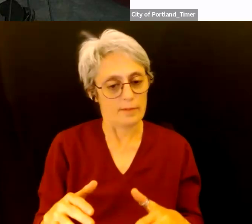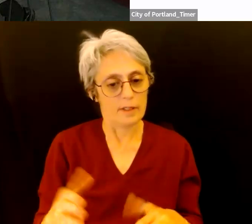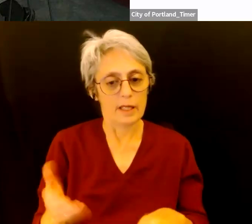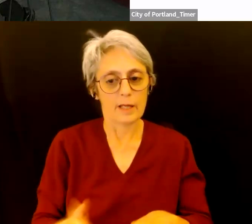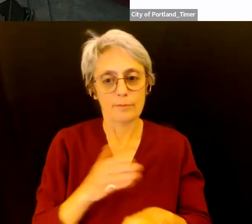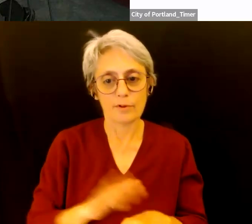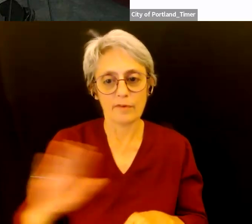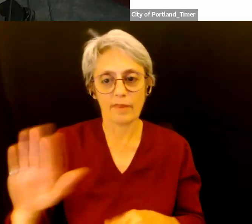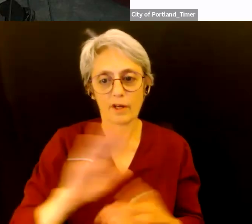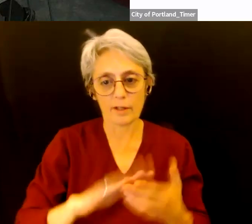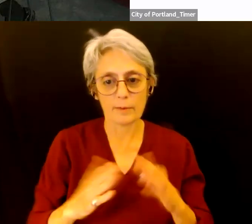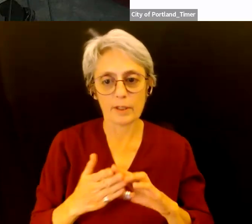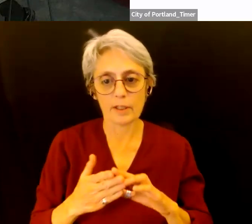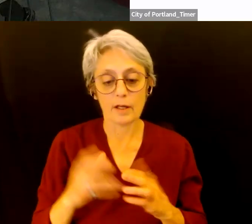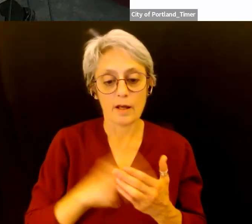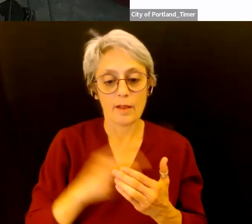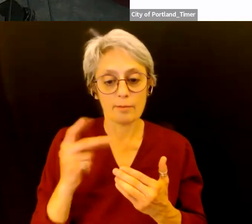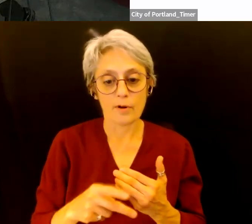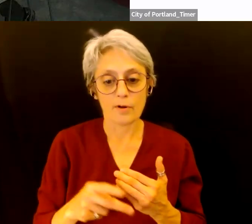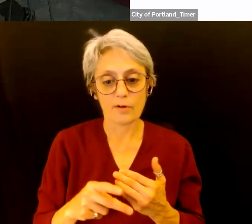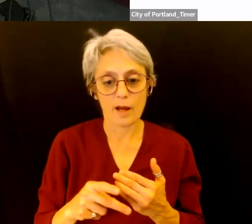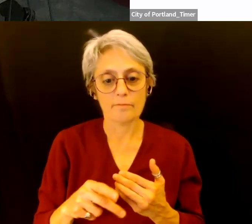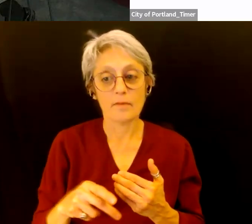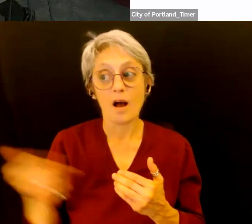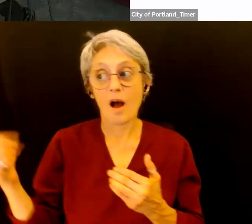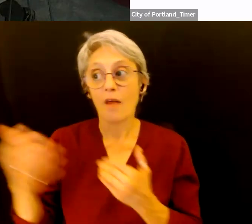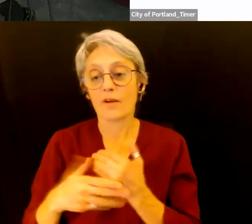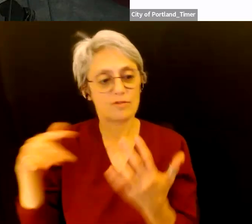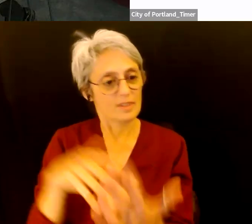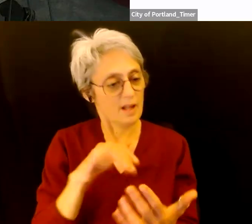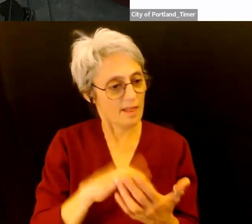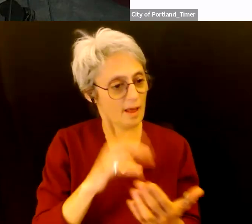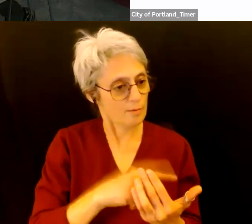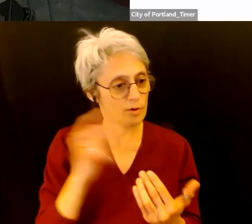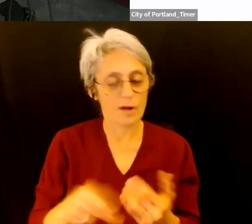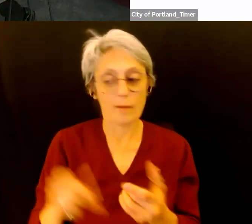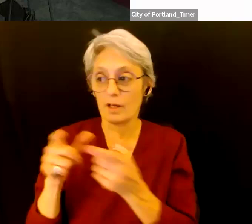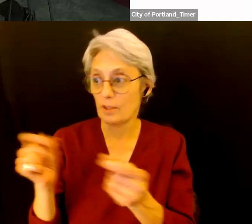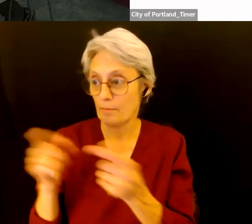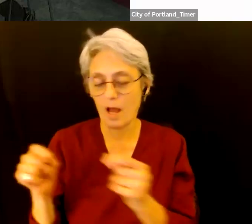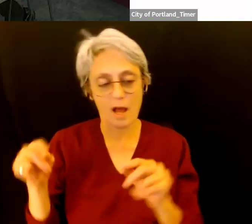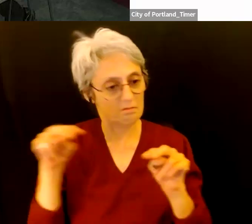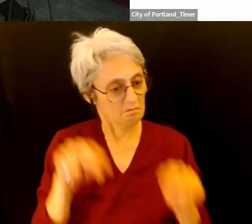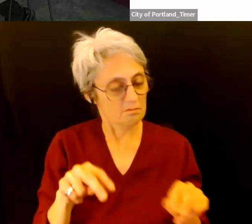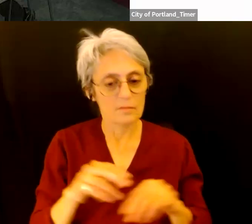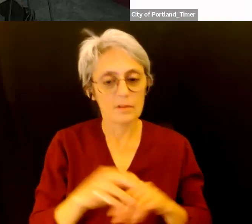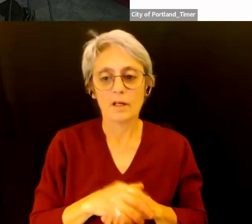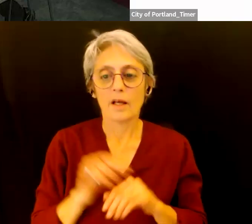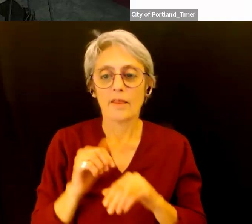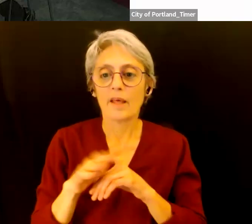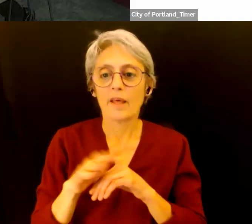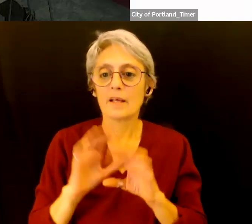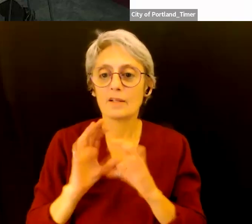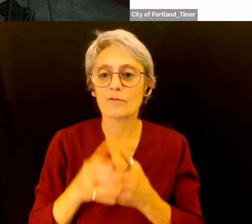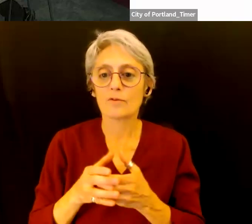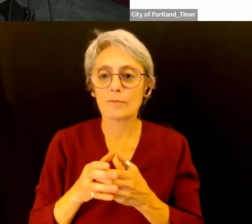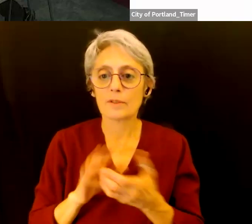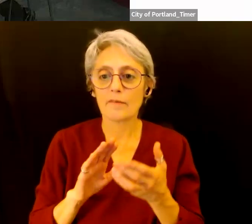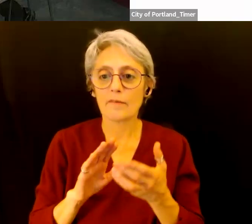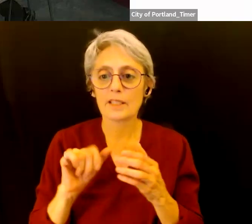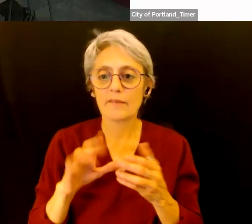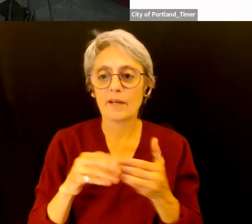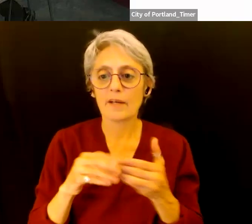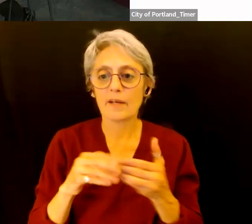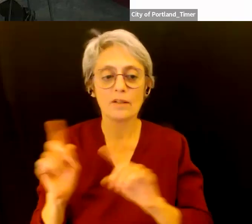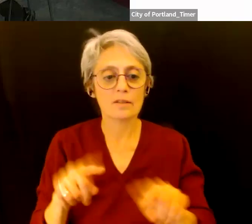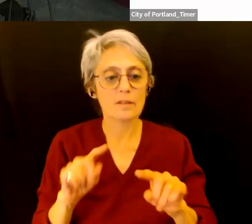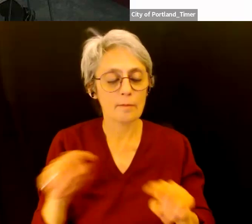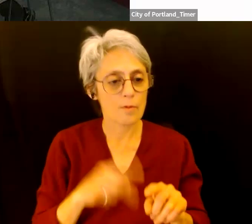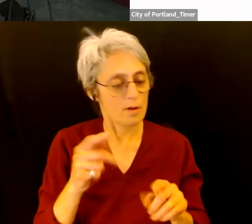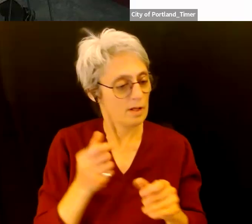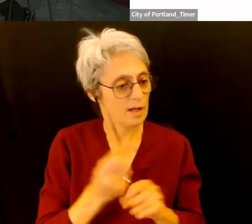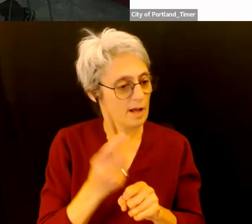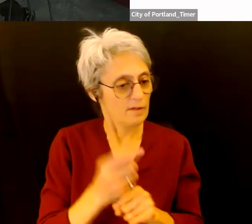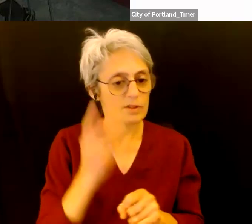This program is studied by other countries such as Japan. Which sends delegation of civic leaders to Portland each summer to learn how our neighborhood program engages with community.